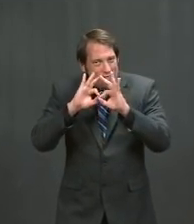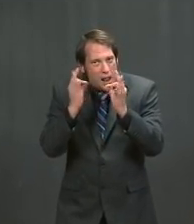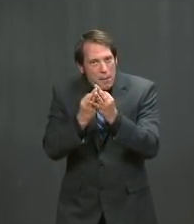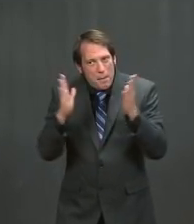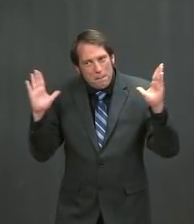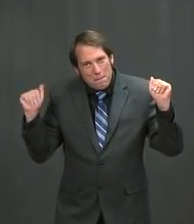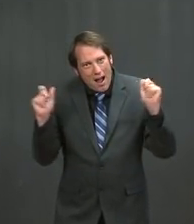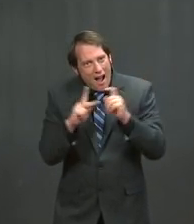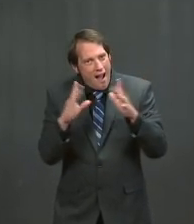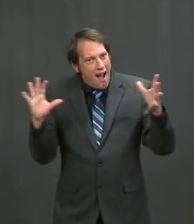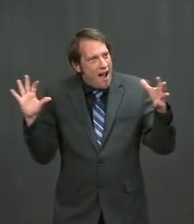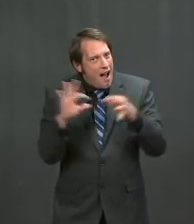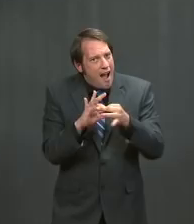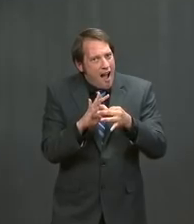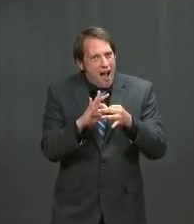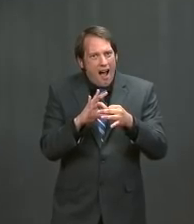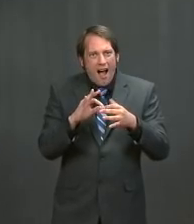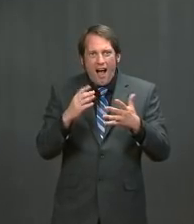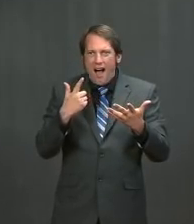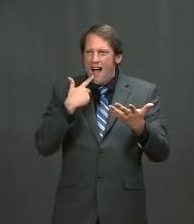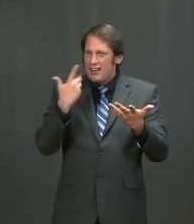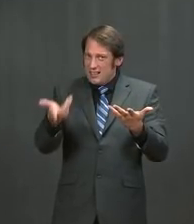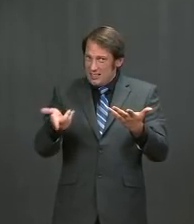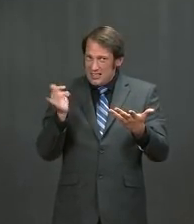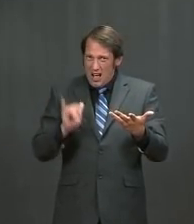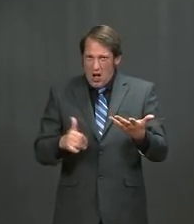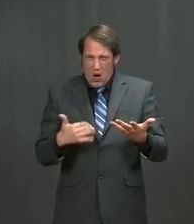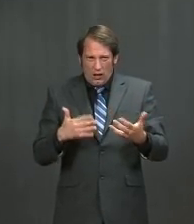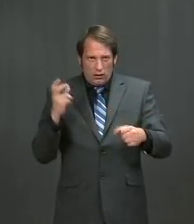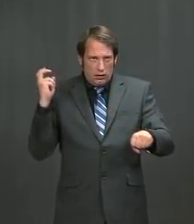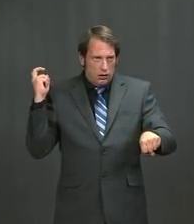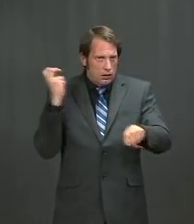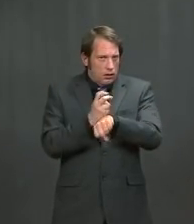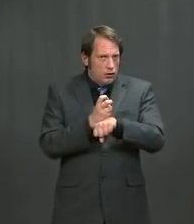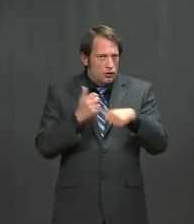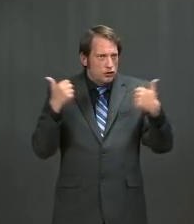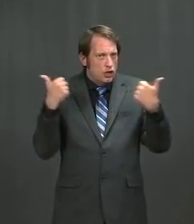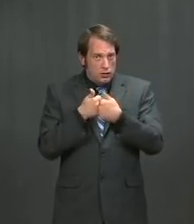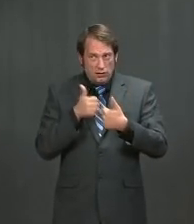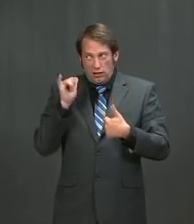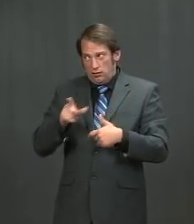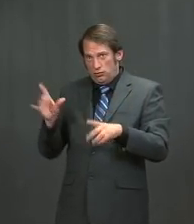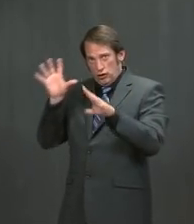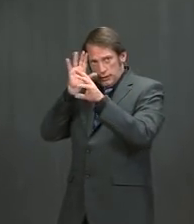and the President believes he was elected to address hard problems. And his focus, right now,